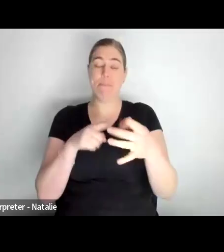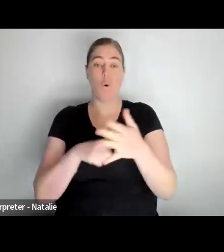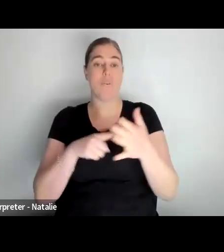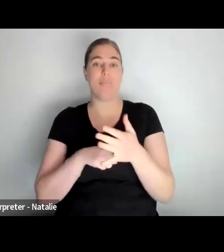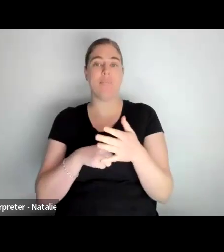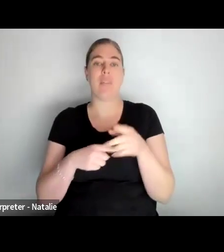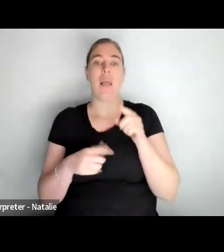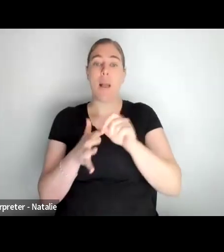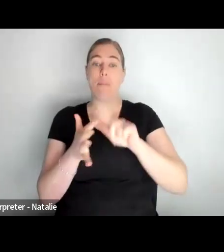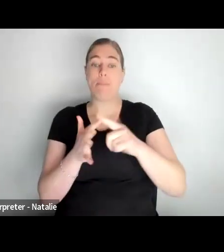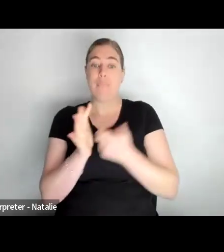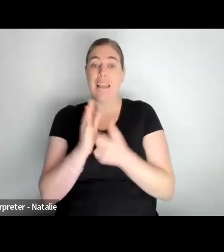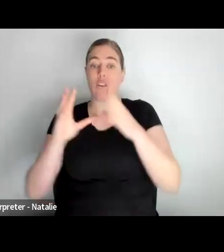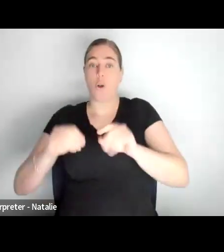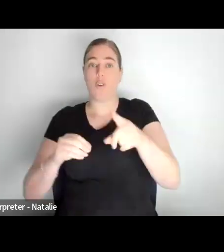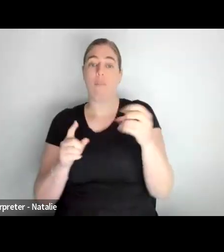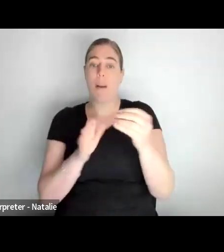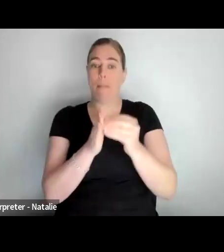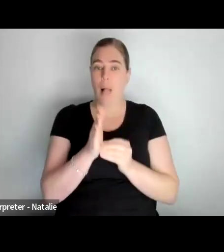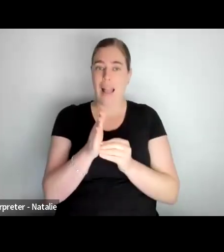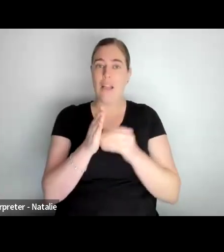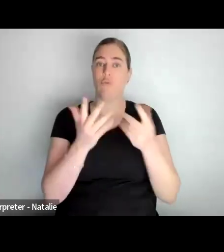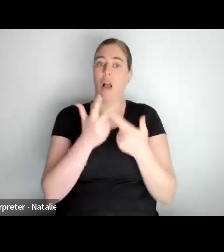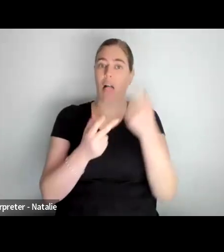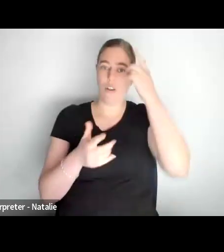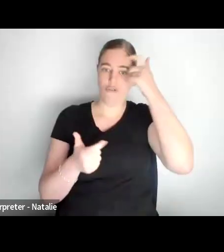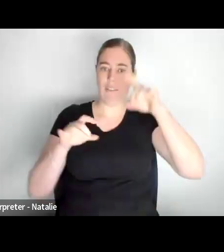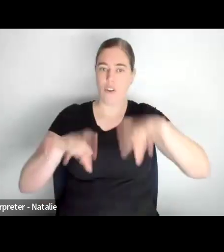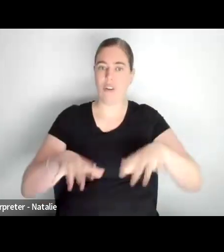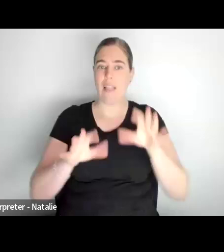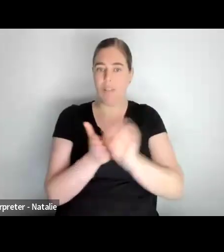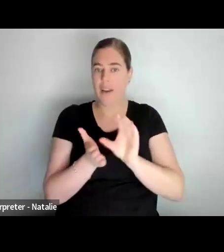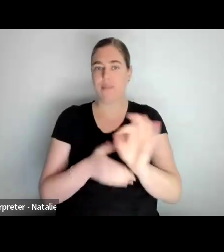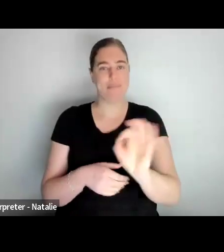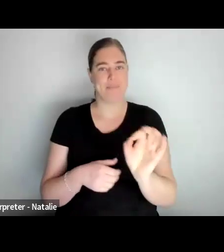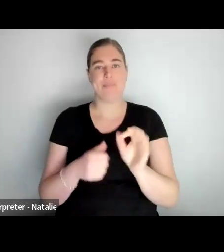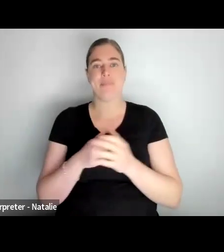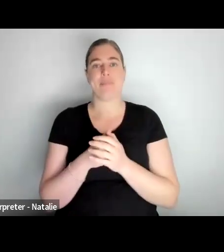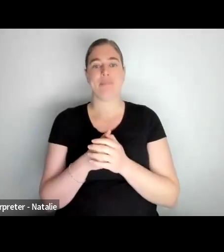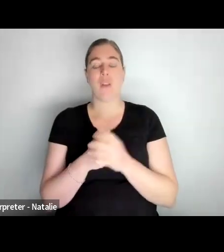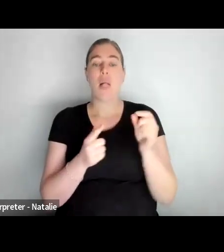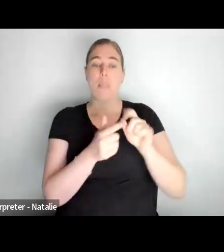does not stop you applying for Creative Australia funding. In fact, many peers tell us that their